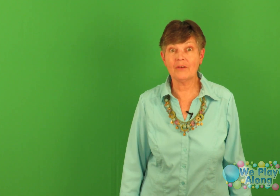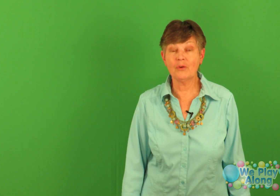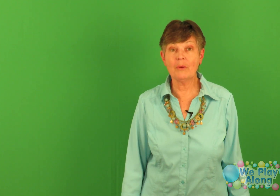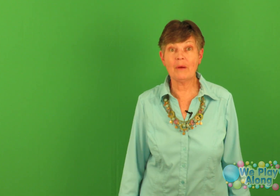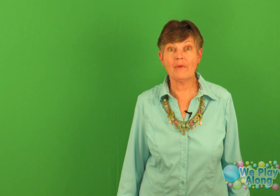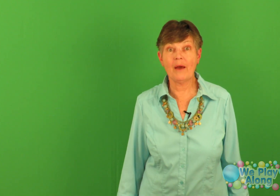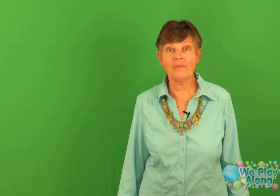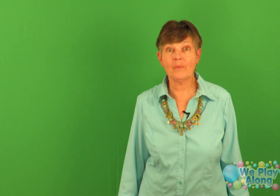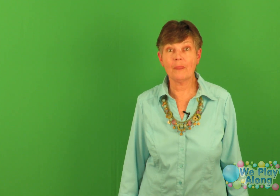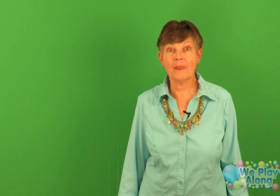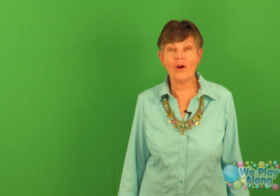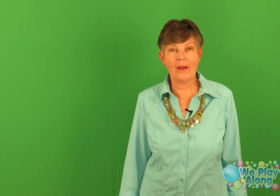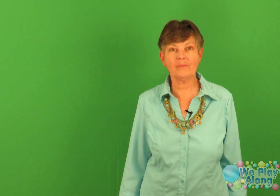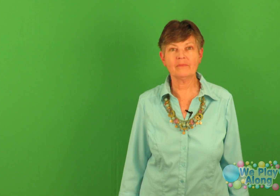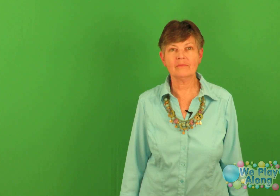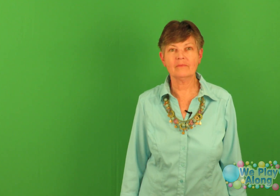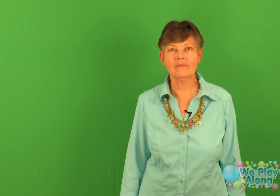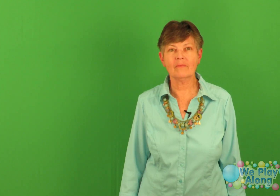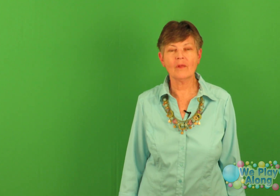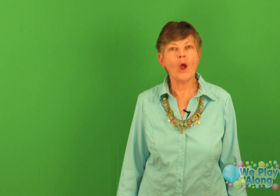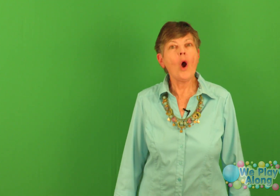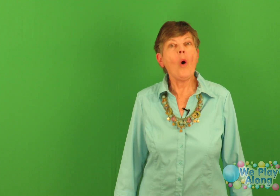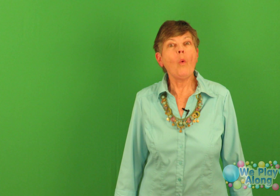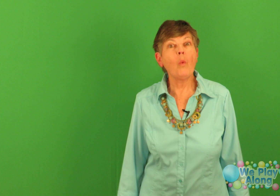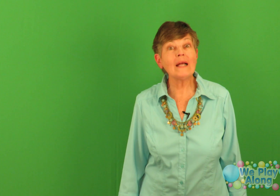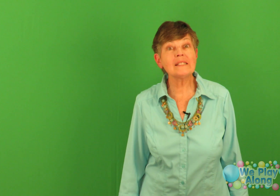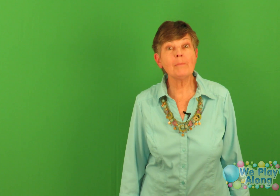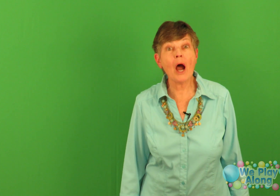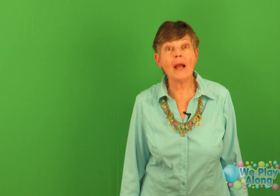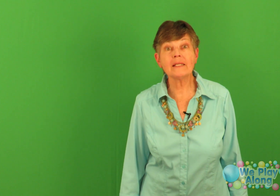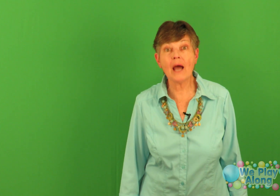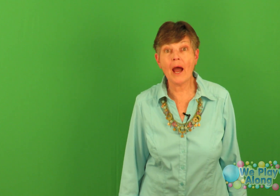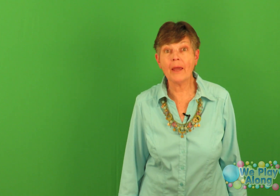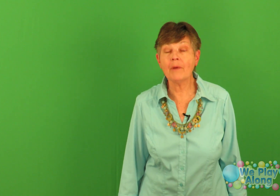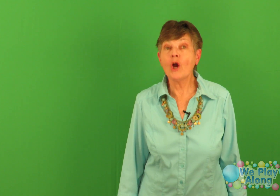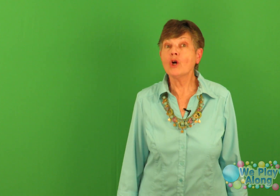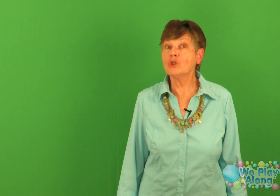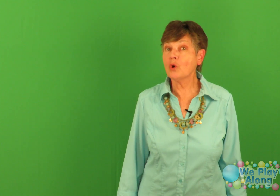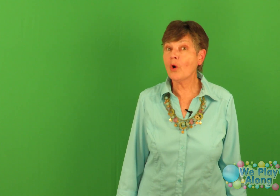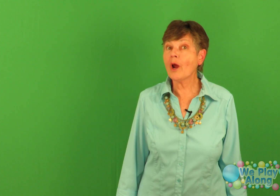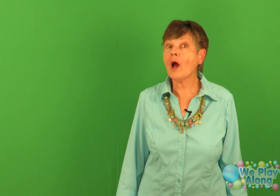are if you remember them alright once upon a time Dora